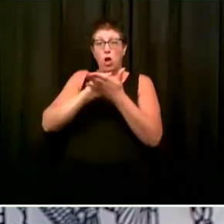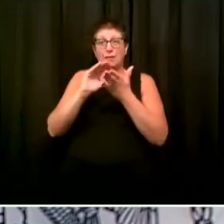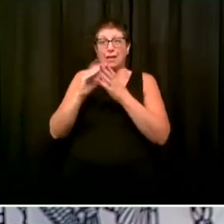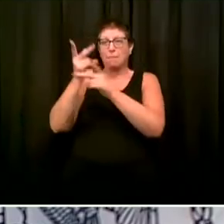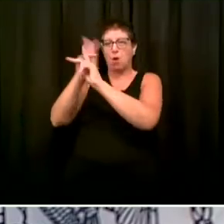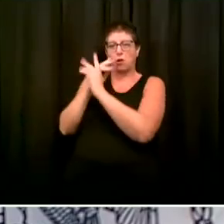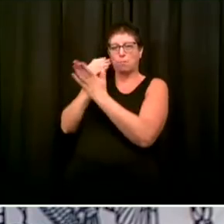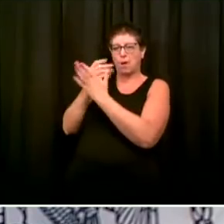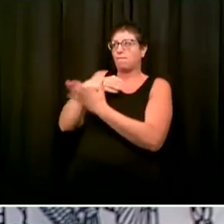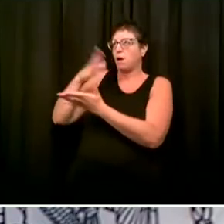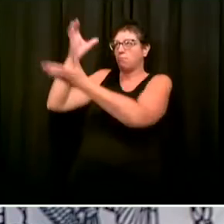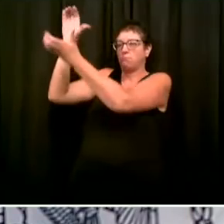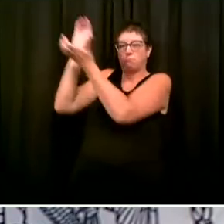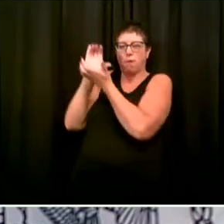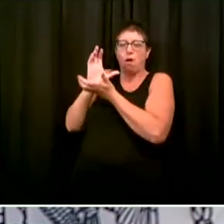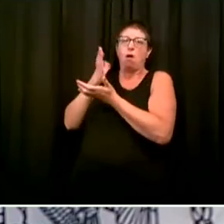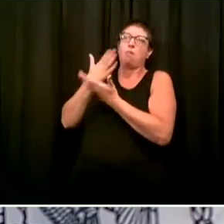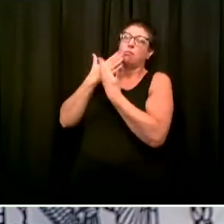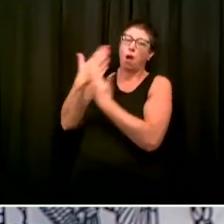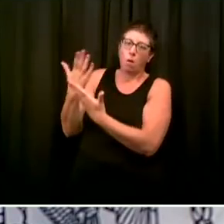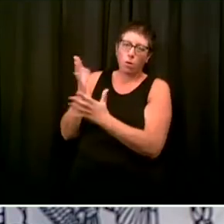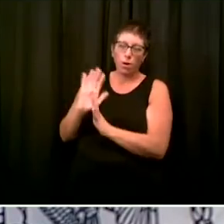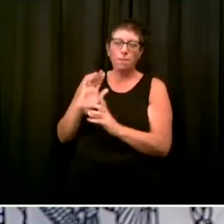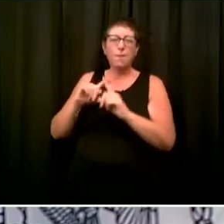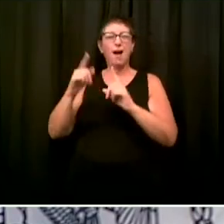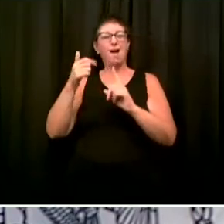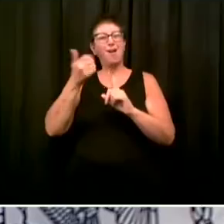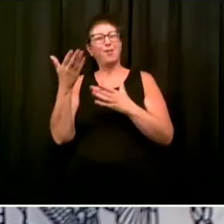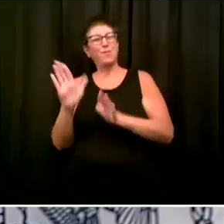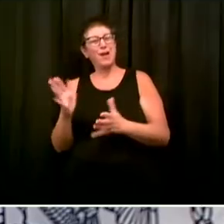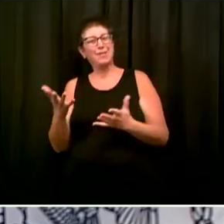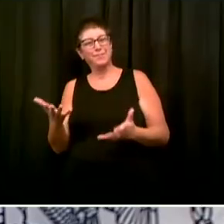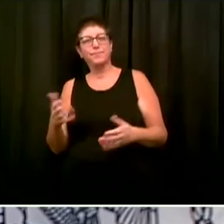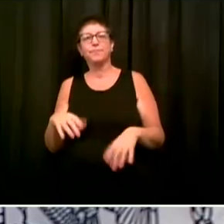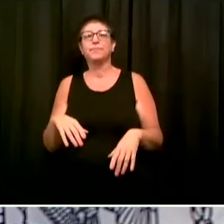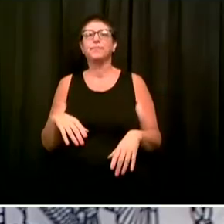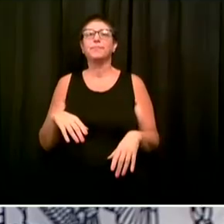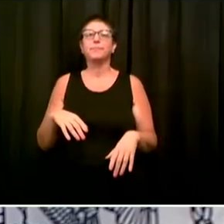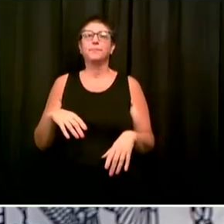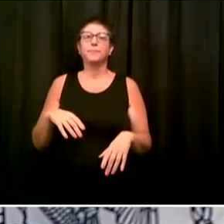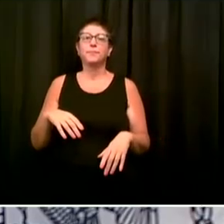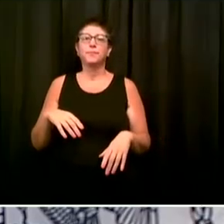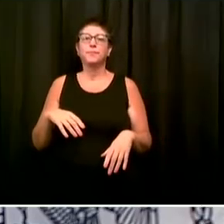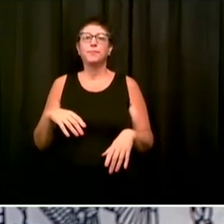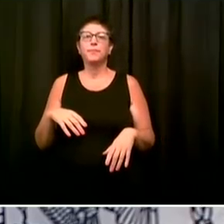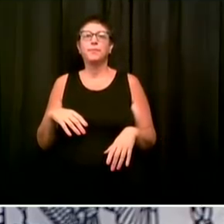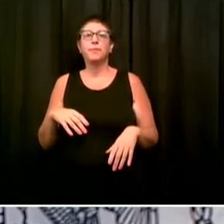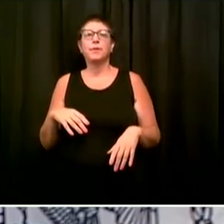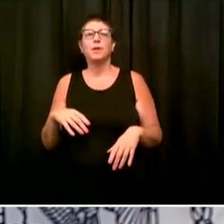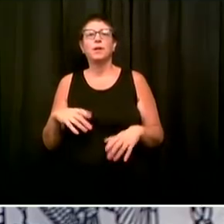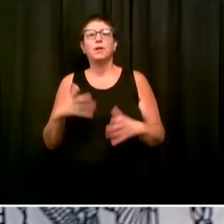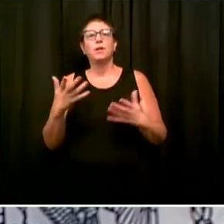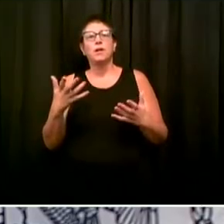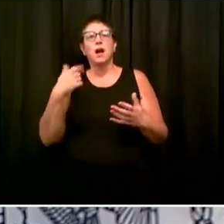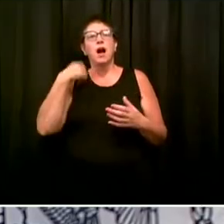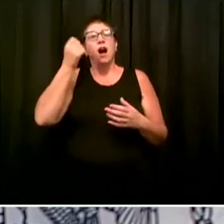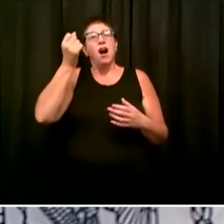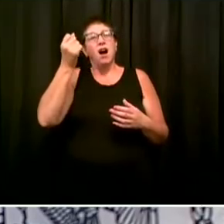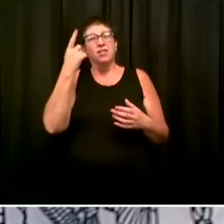A LAYOFF BUT WE WILL ALS WOORK WITH LABOR. BY AND LARGE THOSE ARE KIND OF THINGS